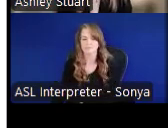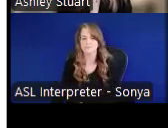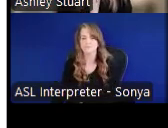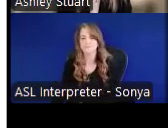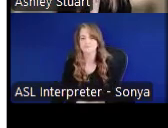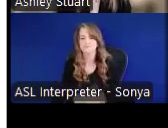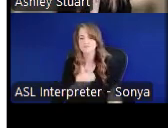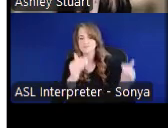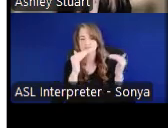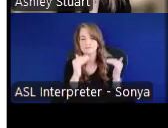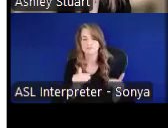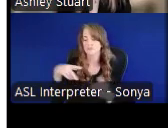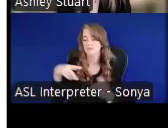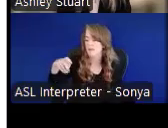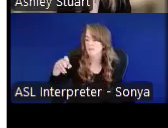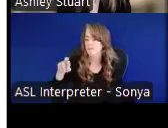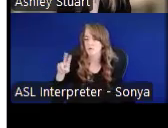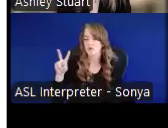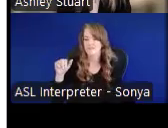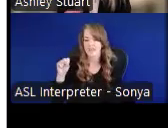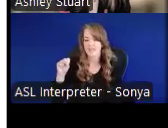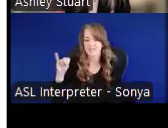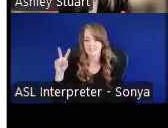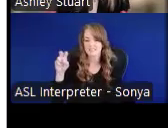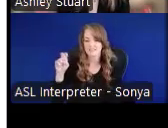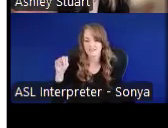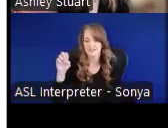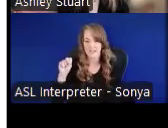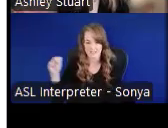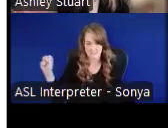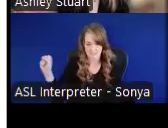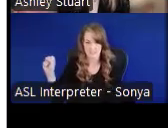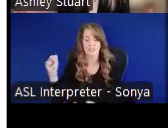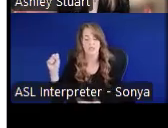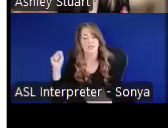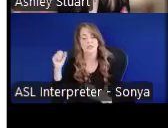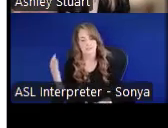pervasiveness. You know, in typical toddler tantrums, we